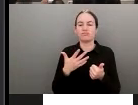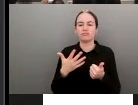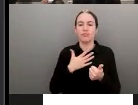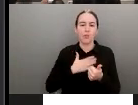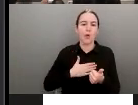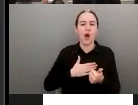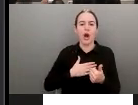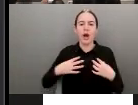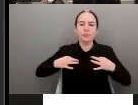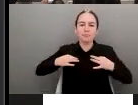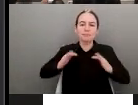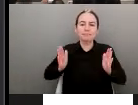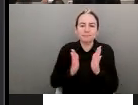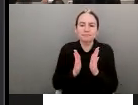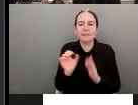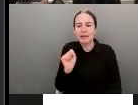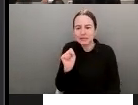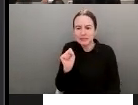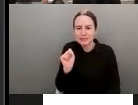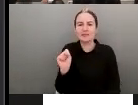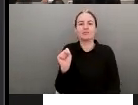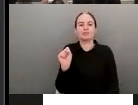and there is a button to add it to the